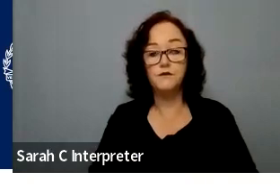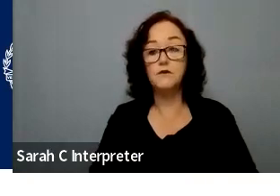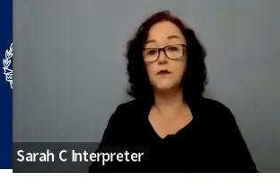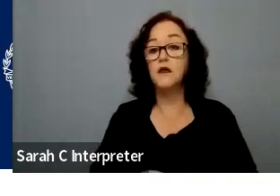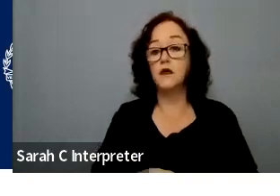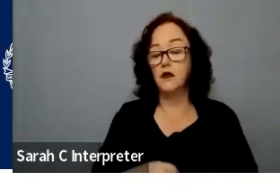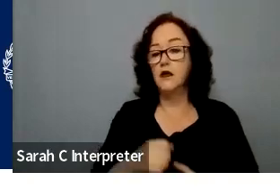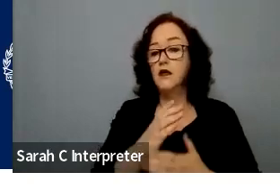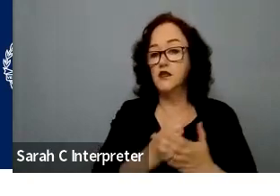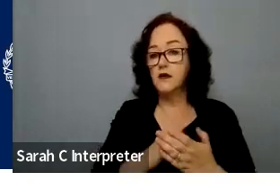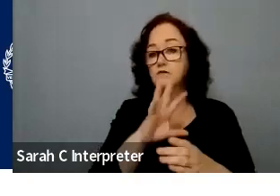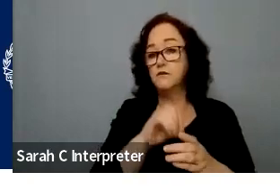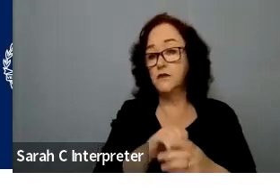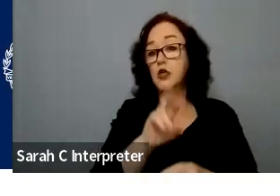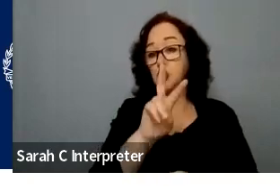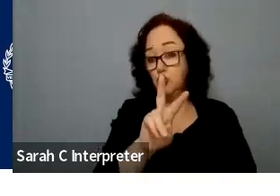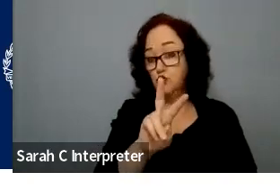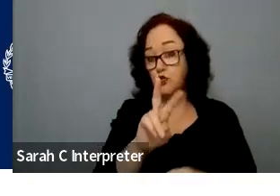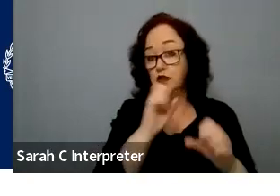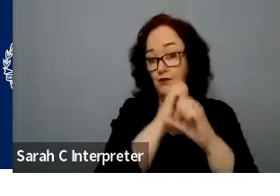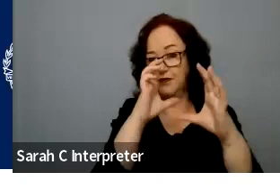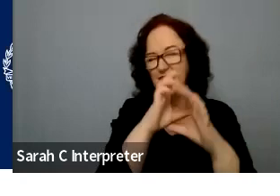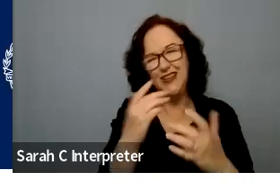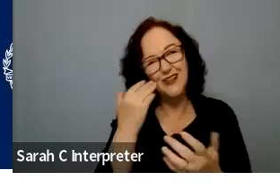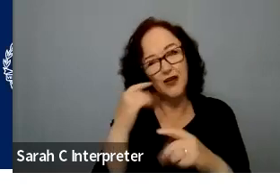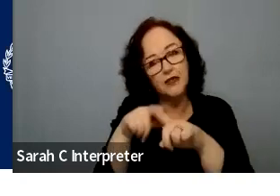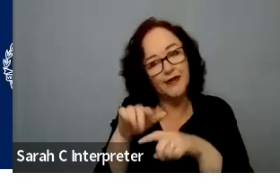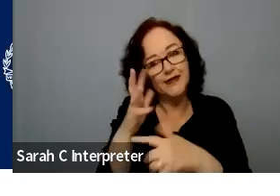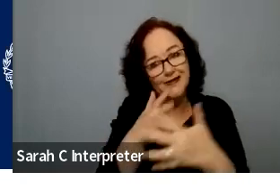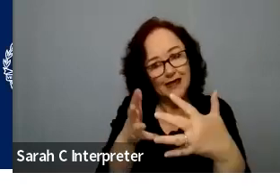of how the, you know, how the scheduling was done. I wasn't sure if that was going to work,